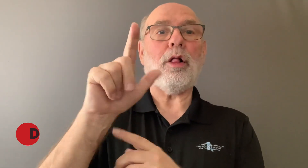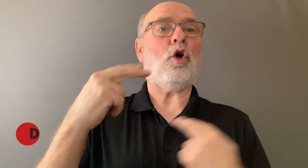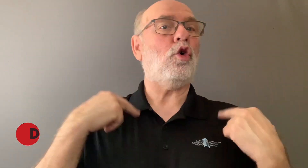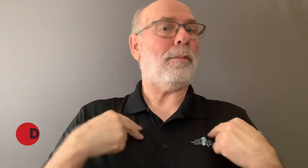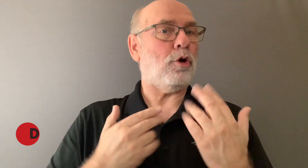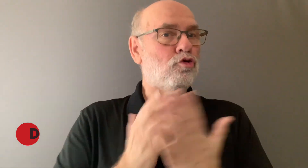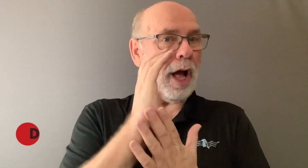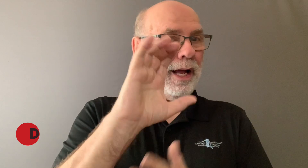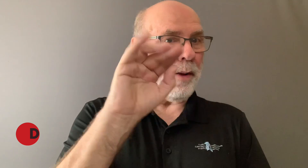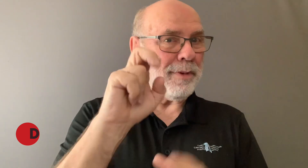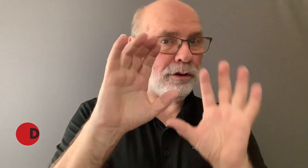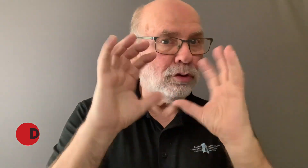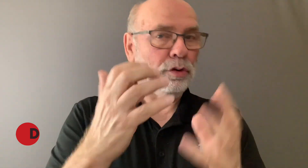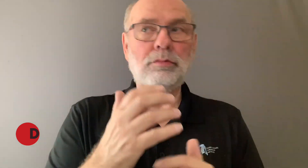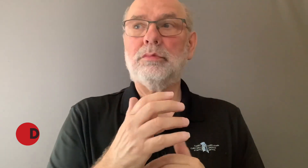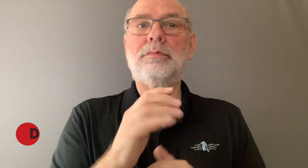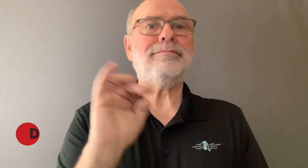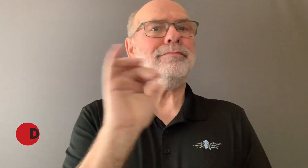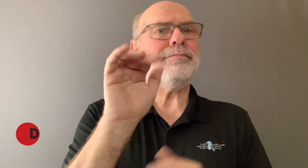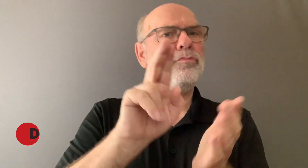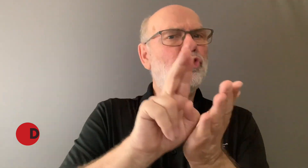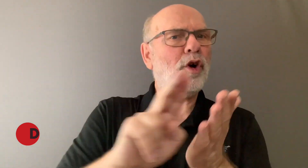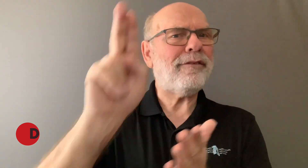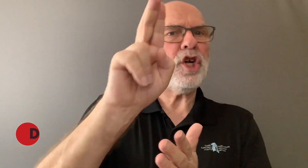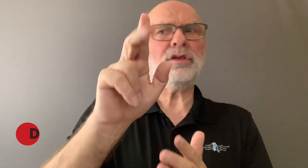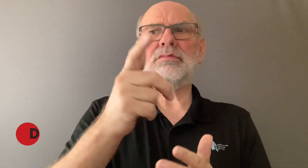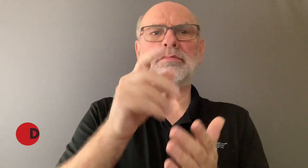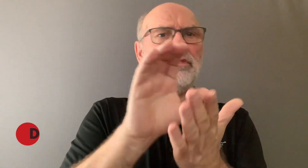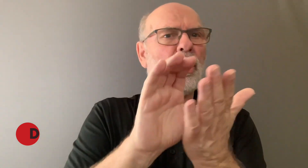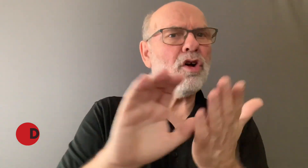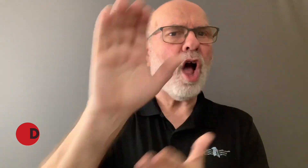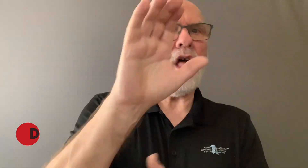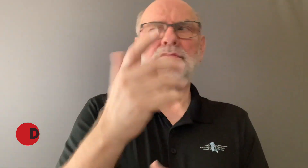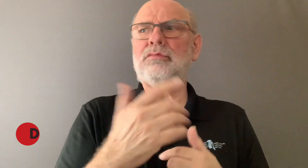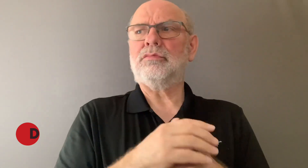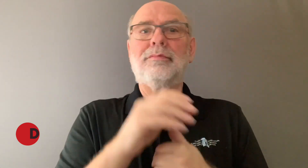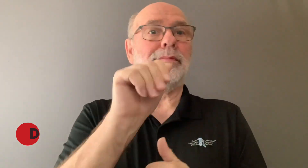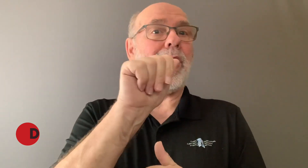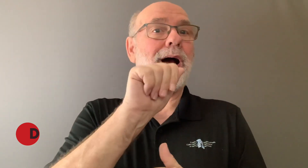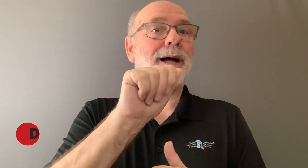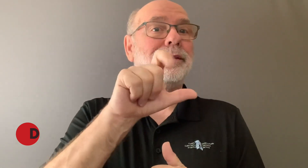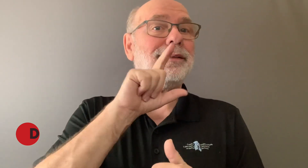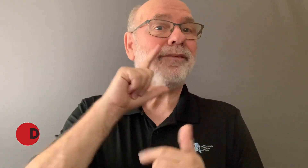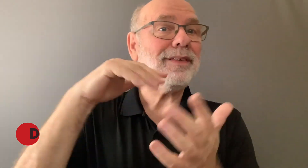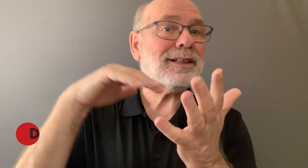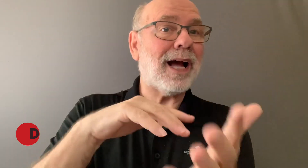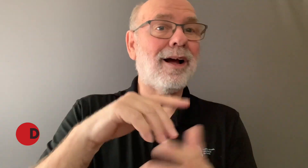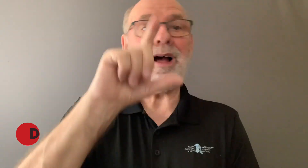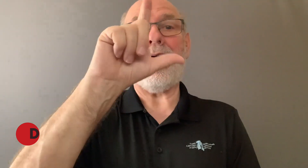territories, universities and colleges, ASL Deaf Studies,